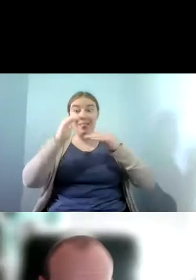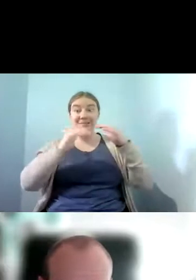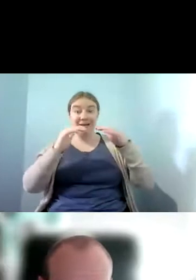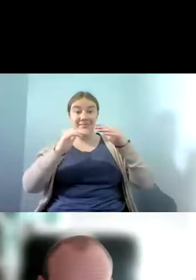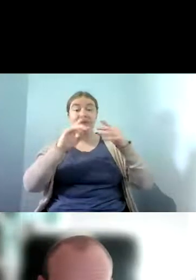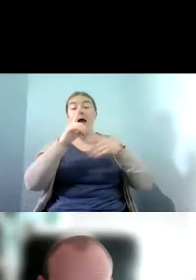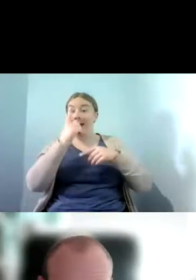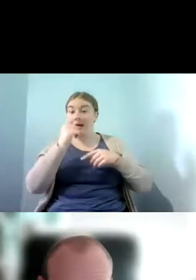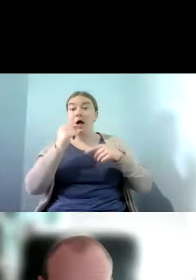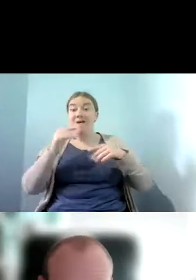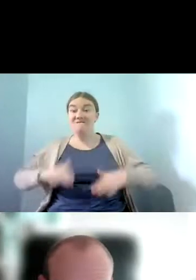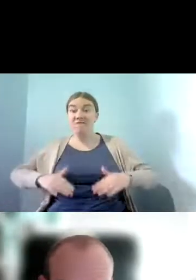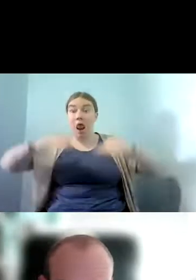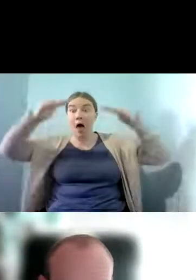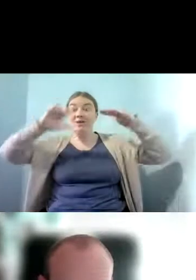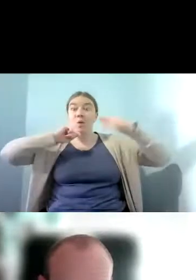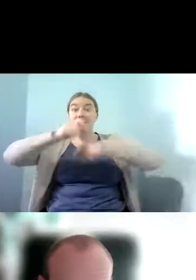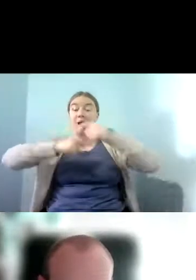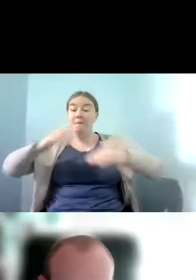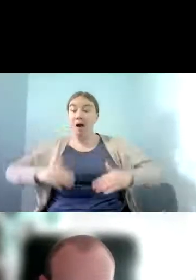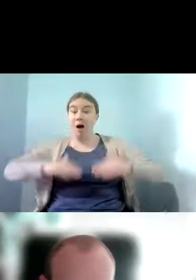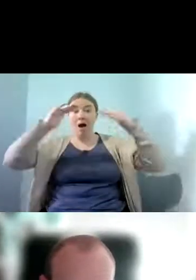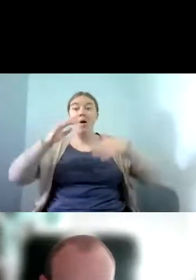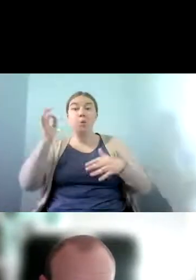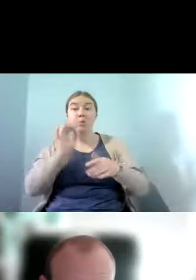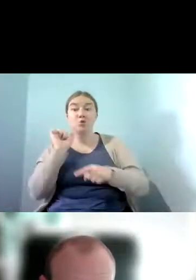when the river floods and has a waterproof door to stop water entering the building